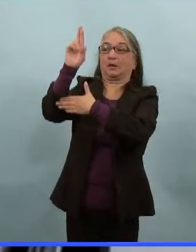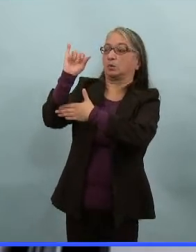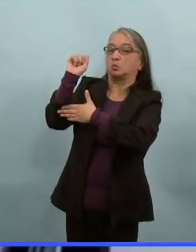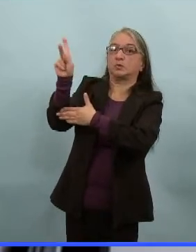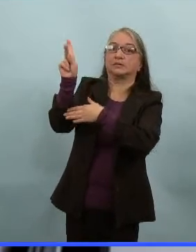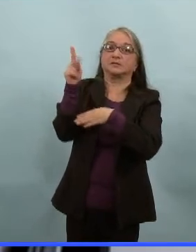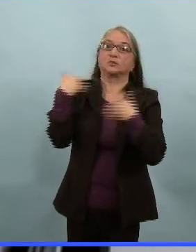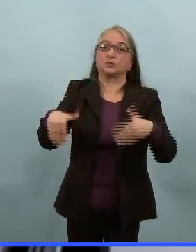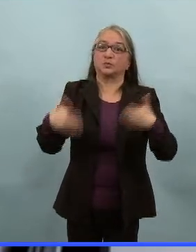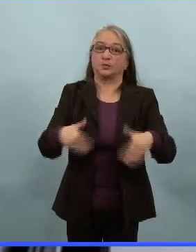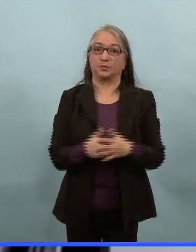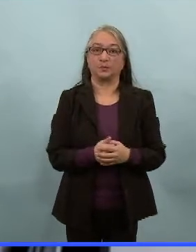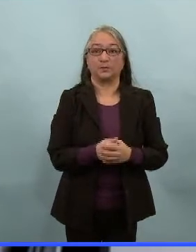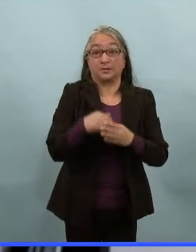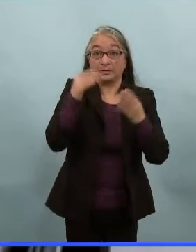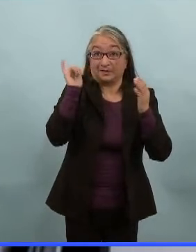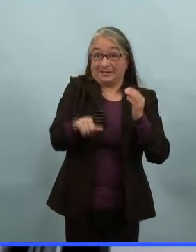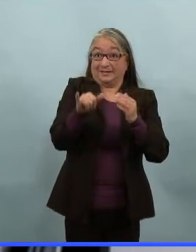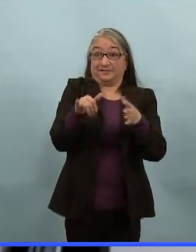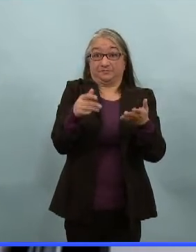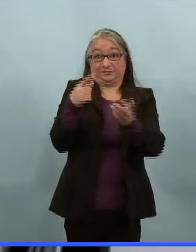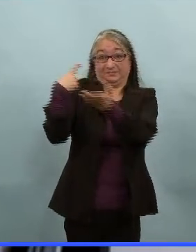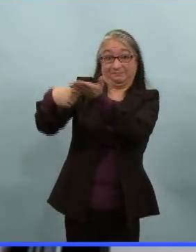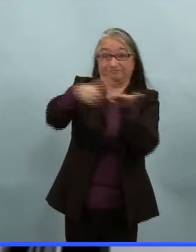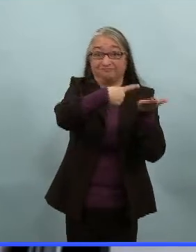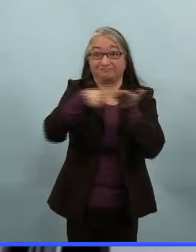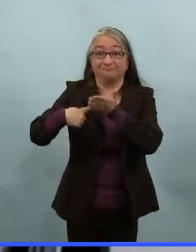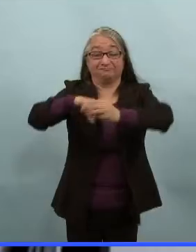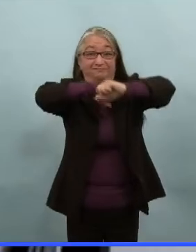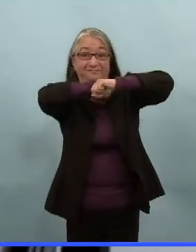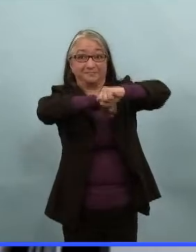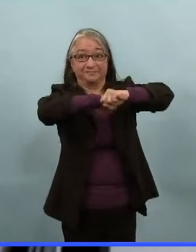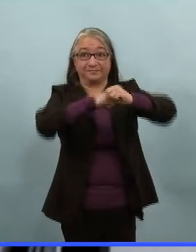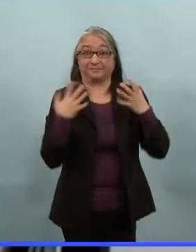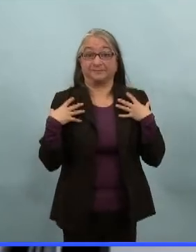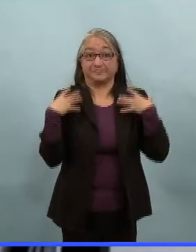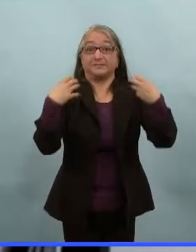the health care system and and that is really important but we also want to protect every